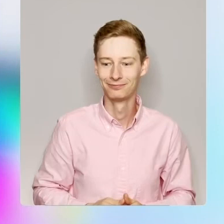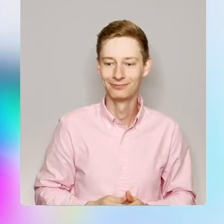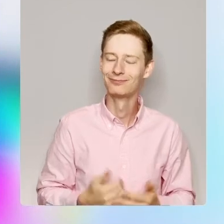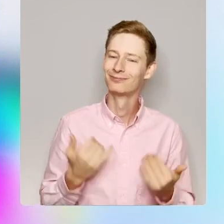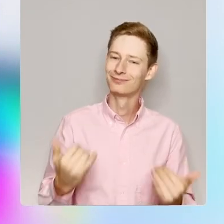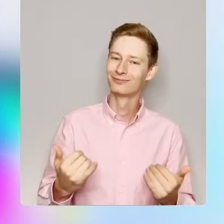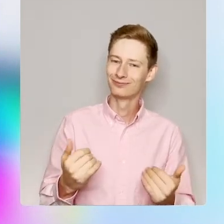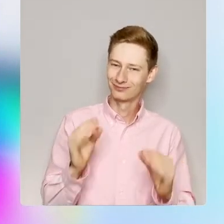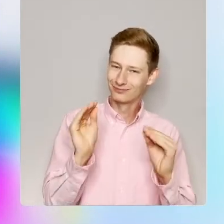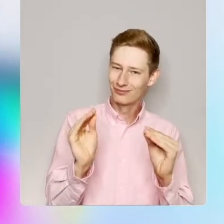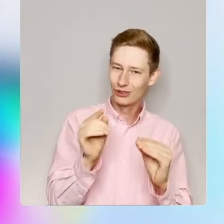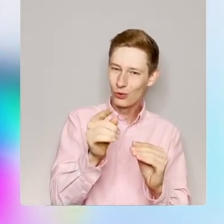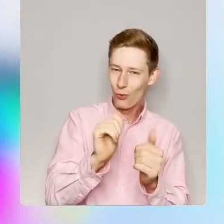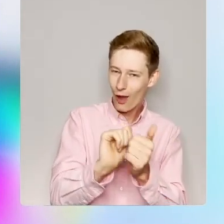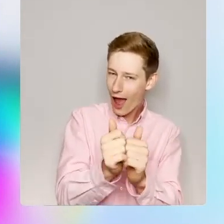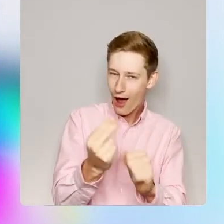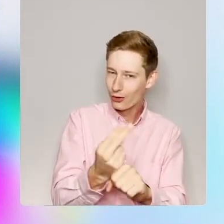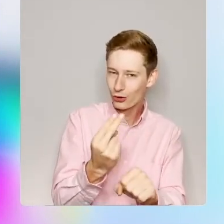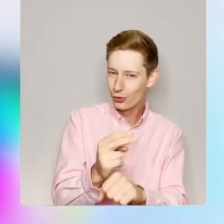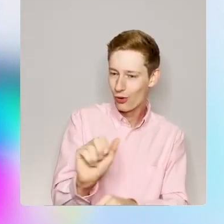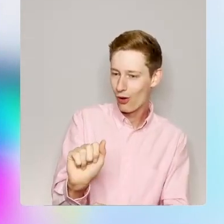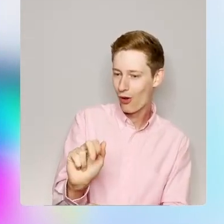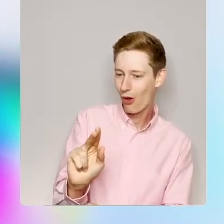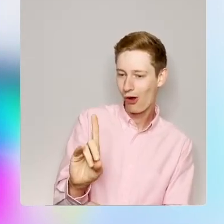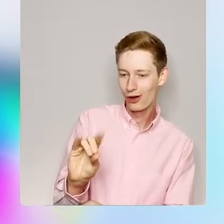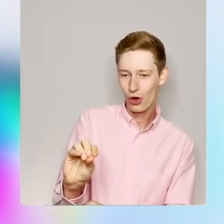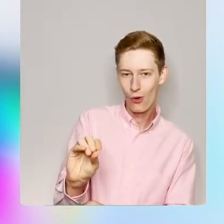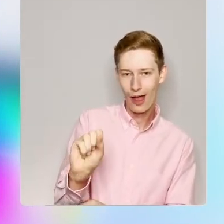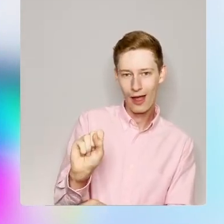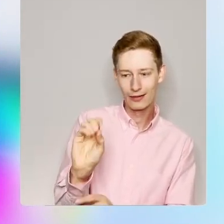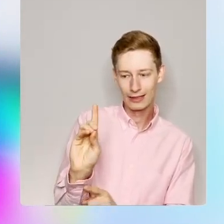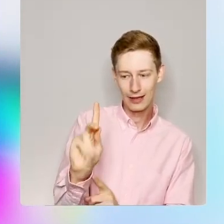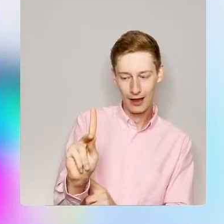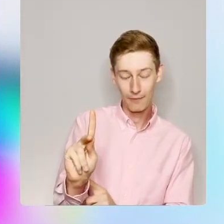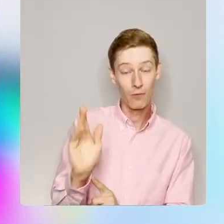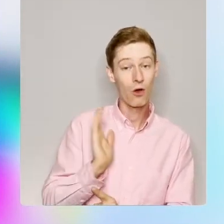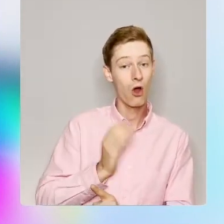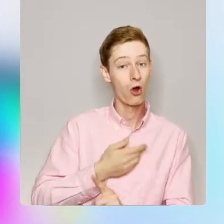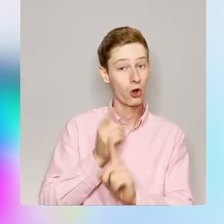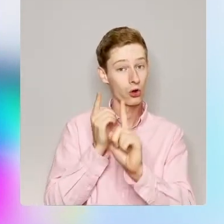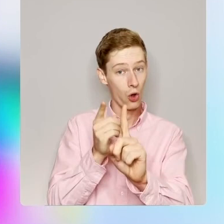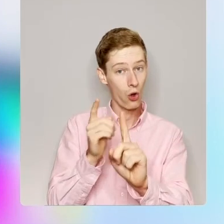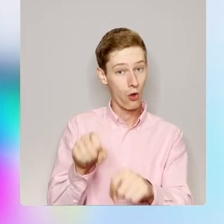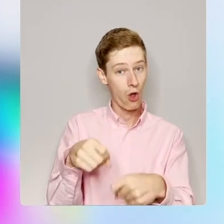creating immersive audio for your app with the Audio SDK. Our goal with offering Spatial Audio